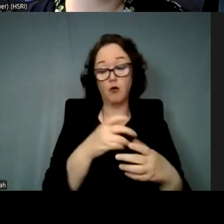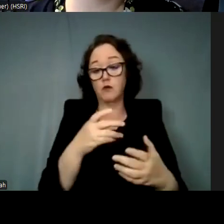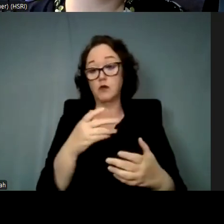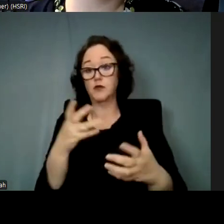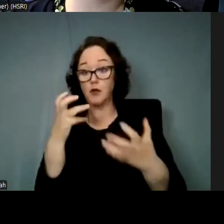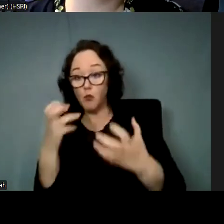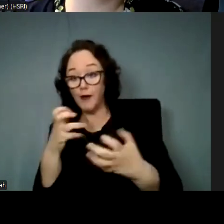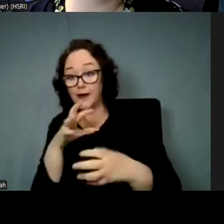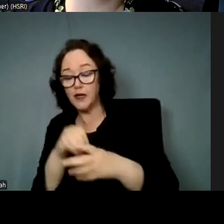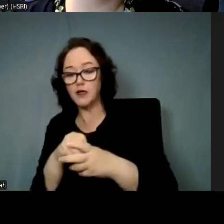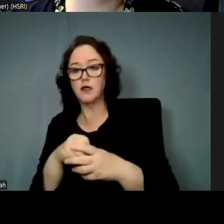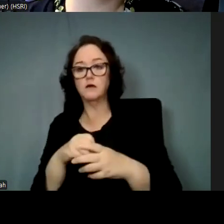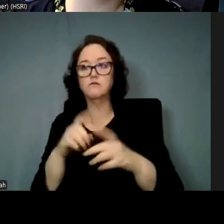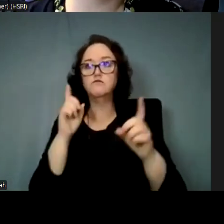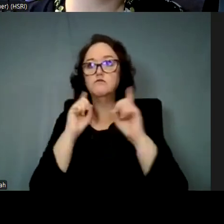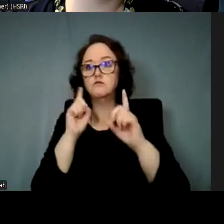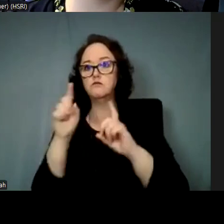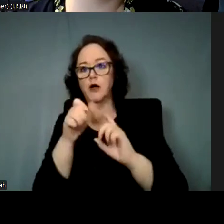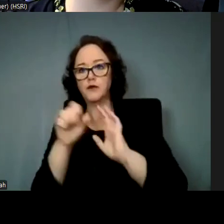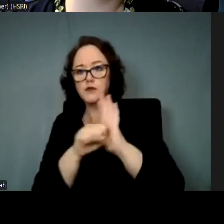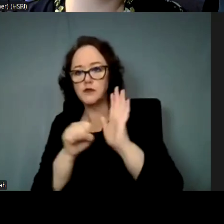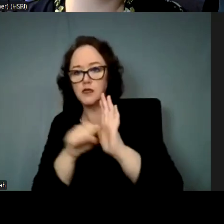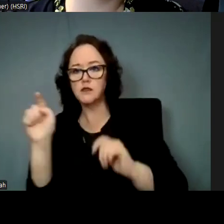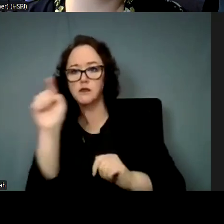creating a document about things that we want to see in